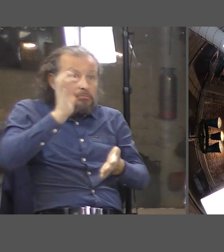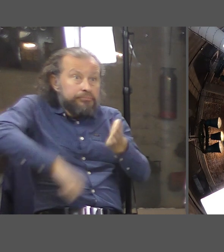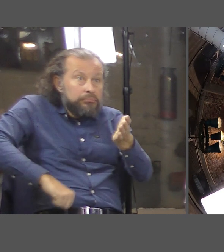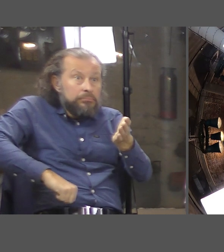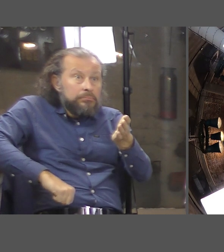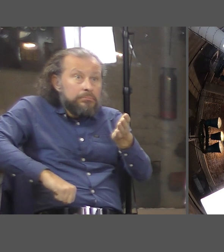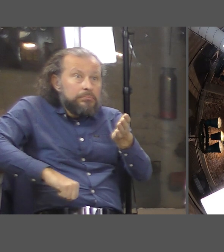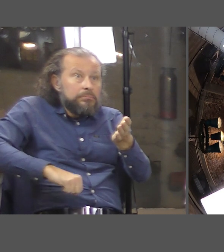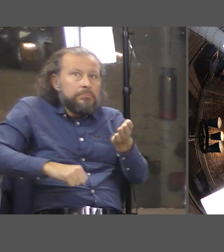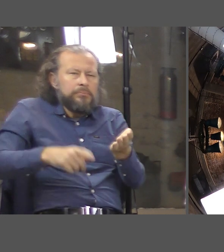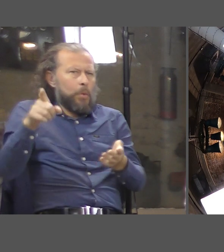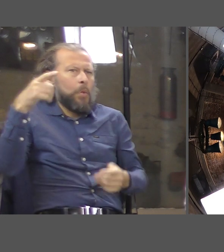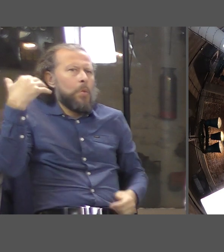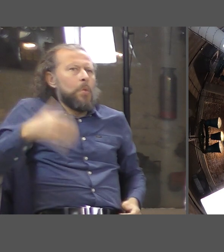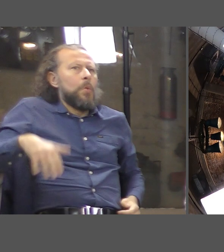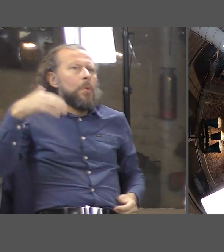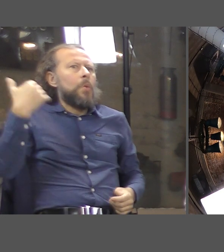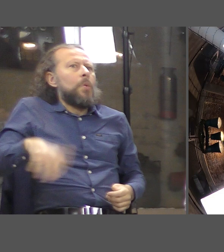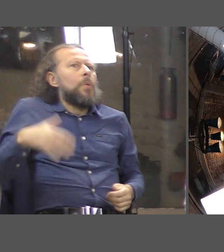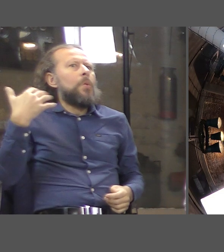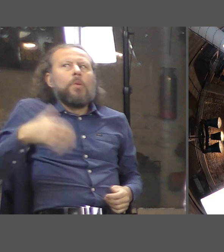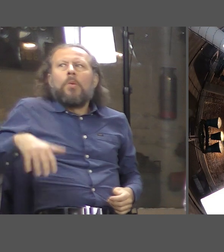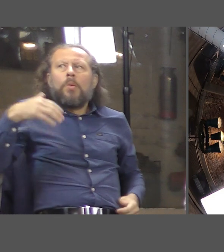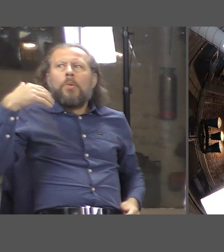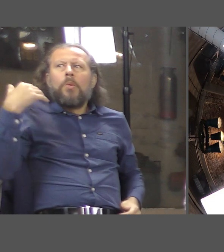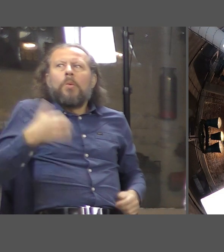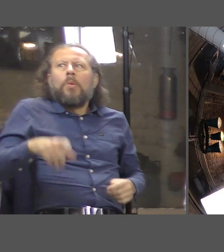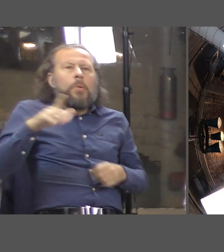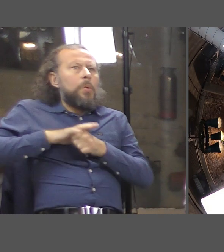And now they wanted to take it away from me. They wanted to take it away from me.